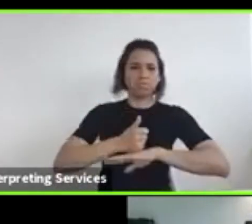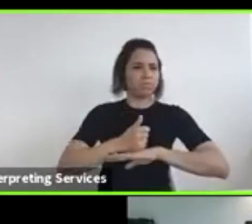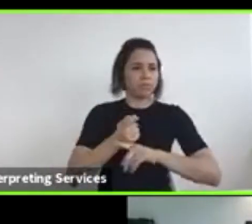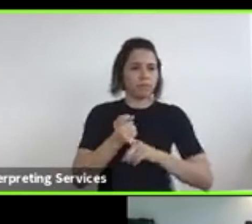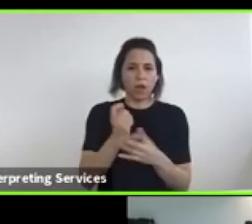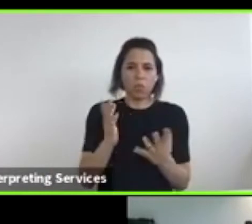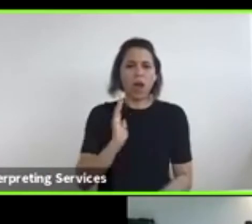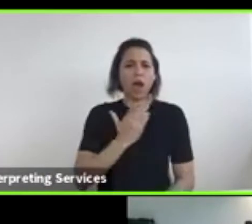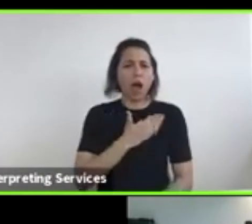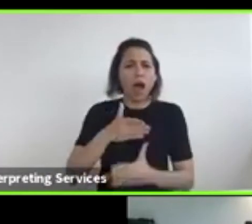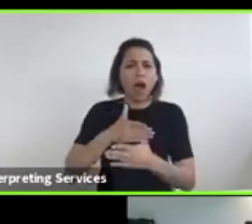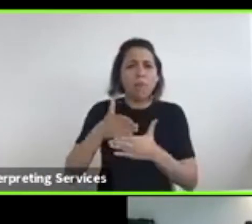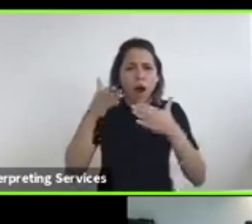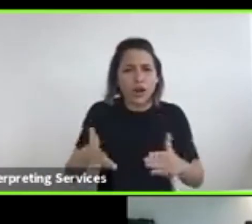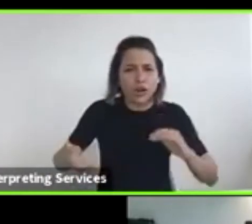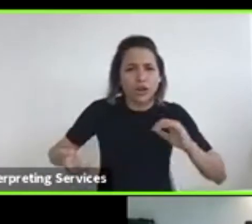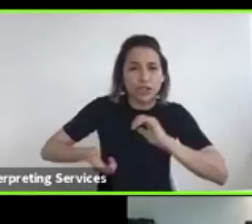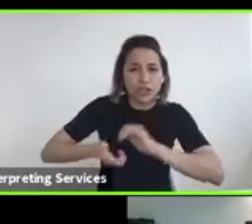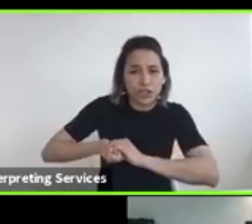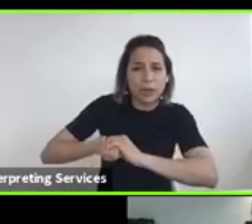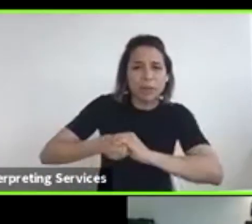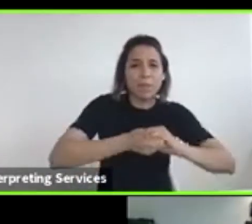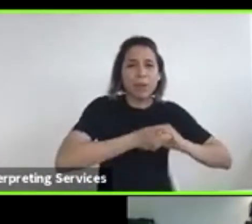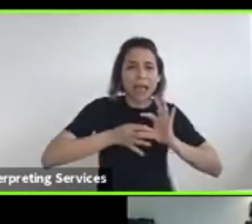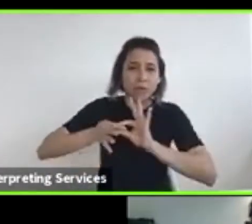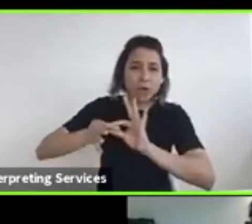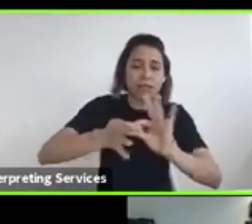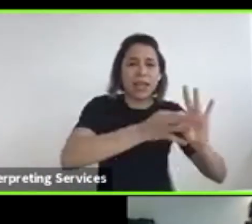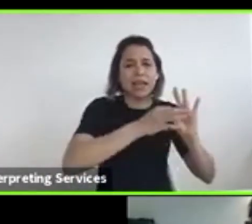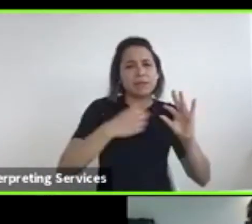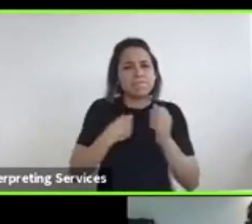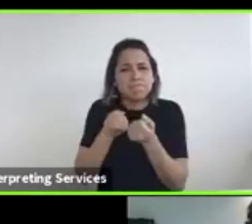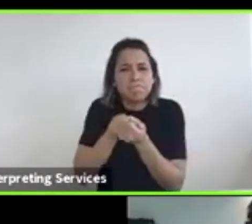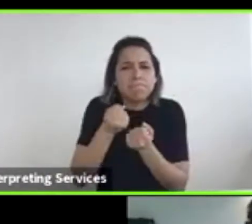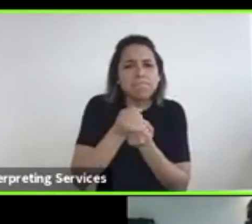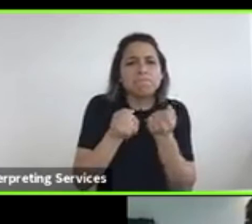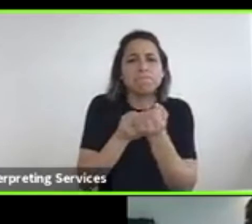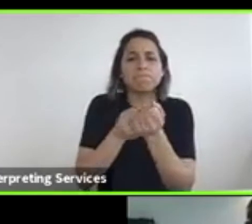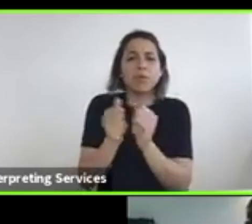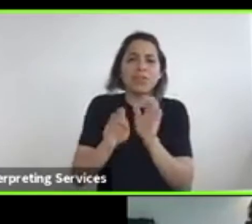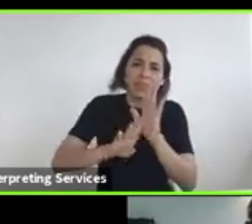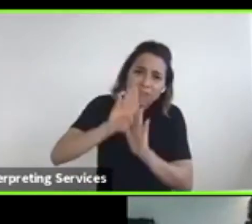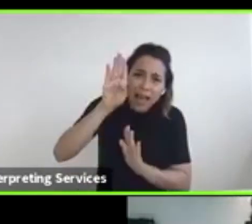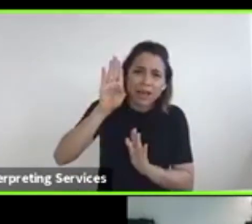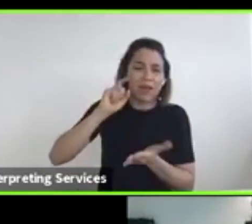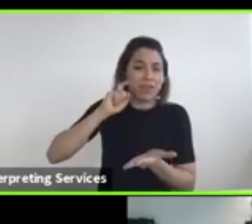PARTNERSHIPS AND RELATIONSHIPS THAT WE'VE TENDED IN THE DEVELOPMENT OF THAT ACKNOWLEDGMENT, TO BEGIN WITH, AND THEN THE PROGRAMMING, THE PROGRAMMATIC